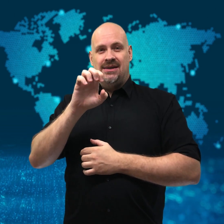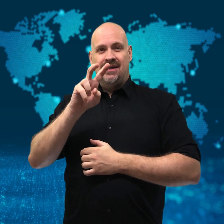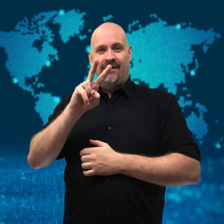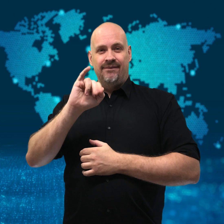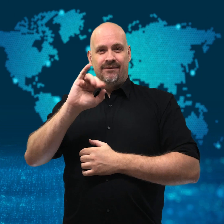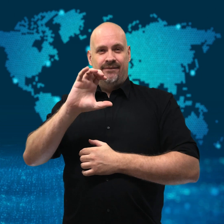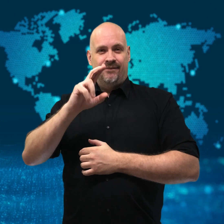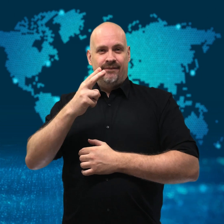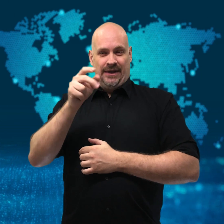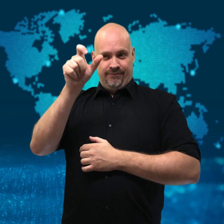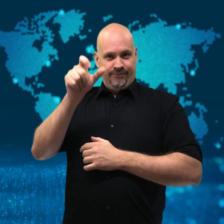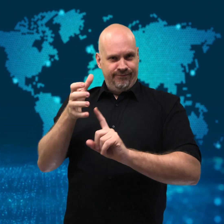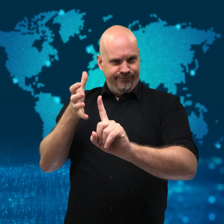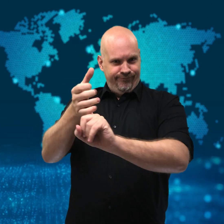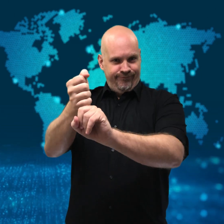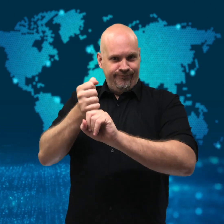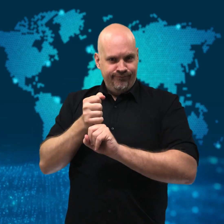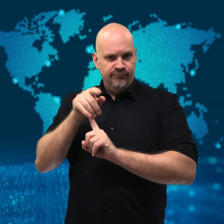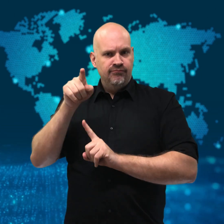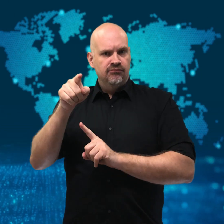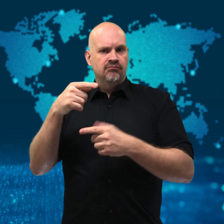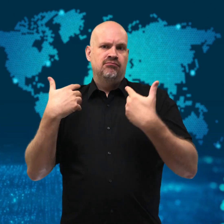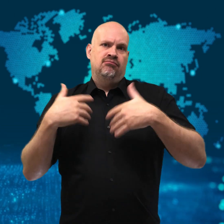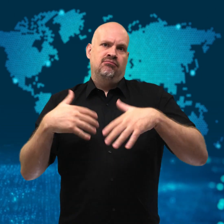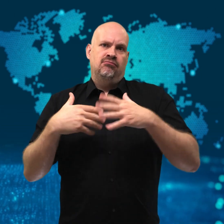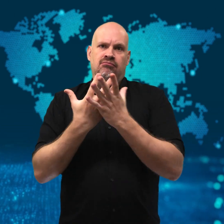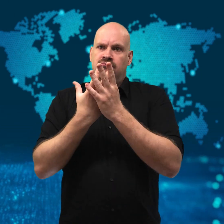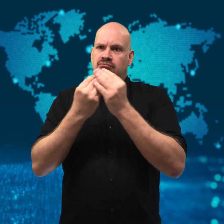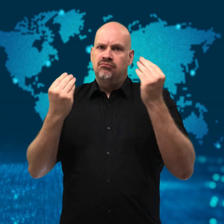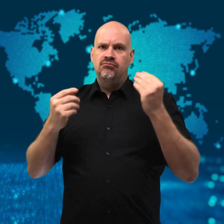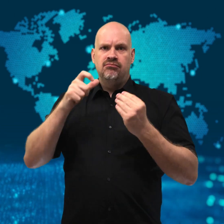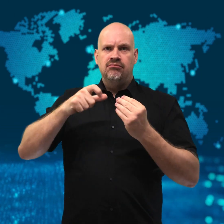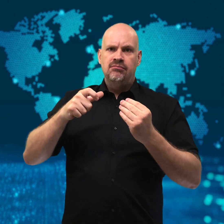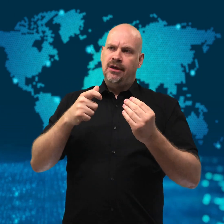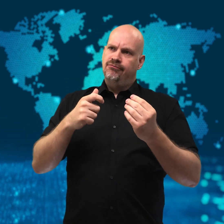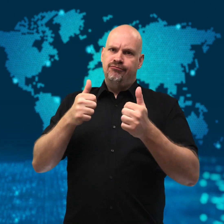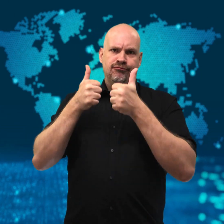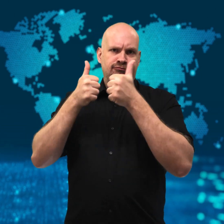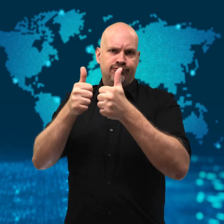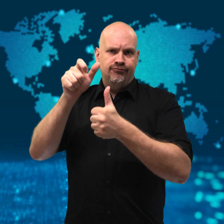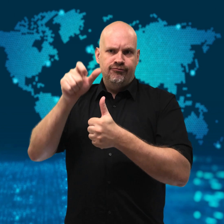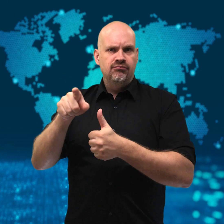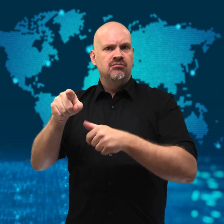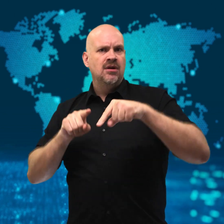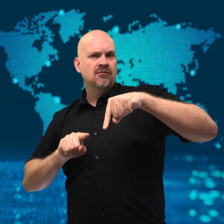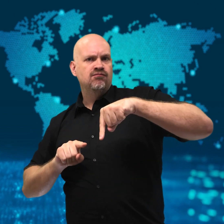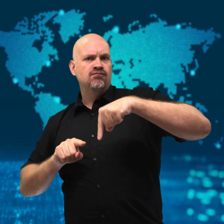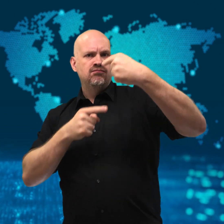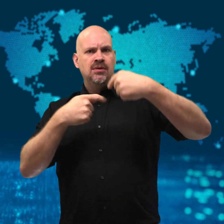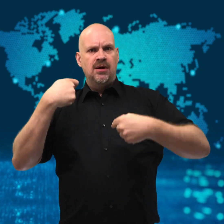Protasevhich has become popular among President Lukashenko’s